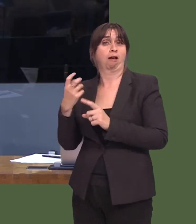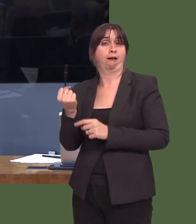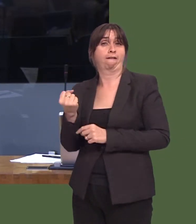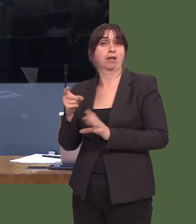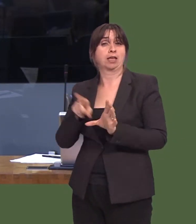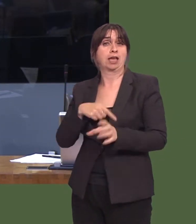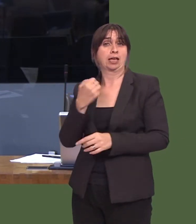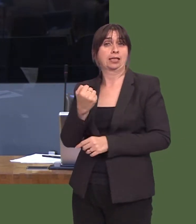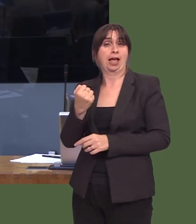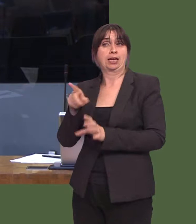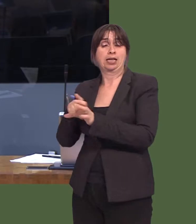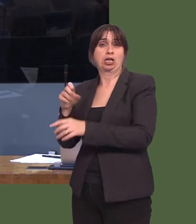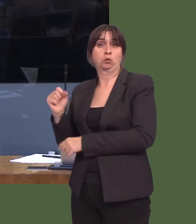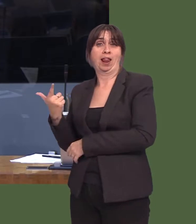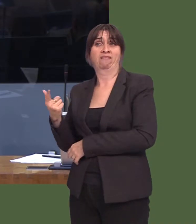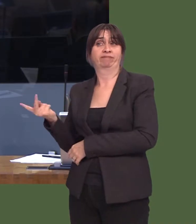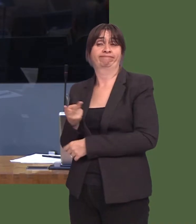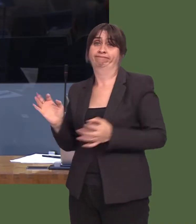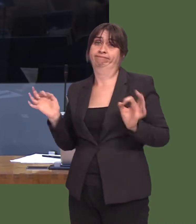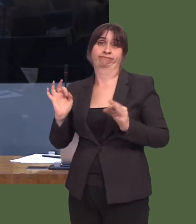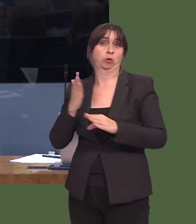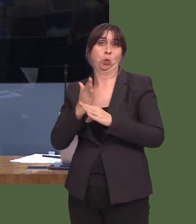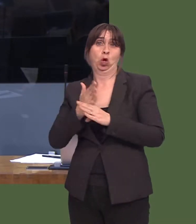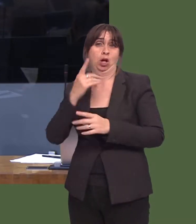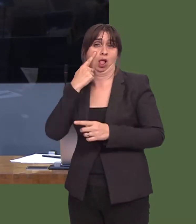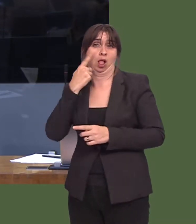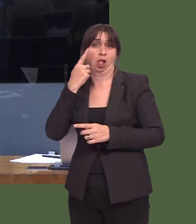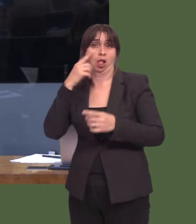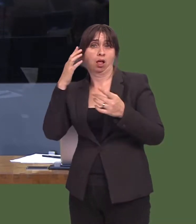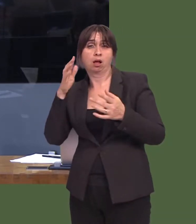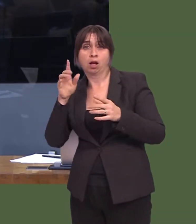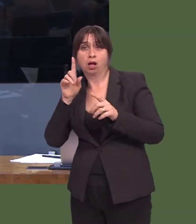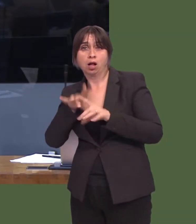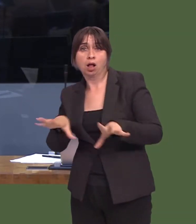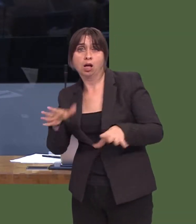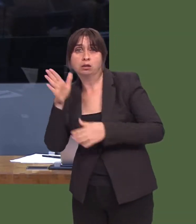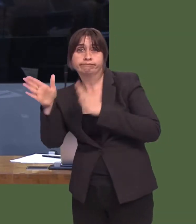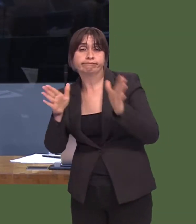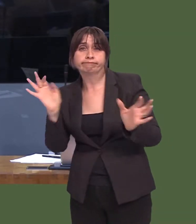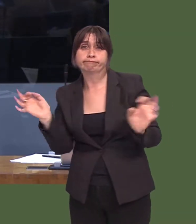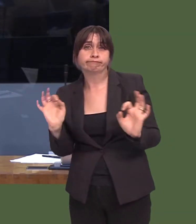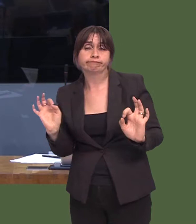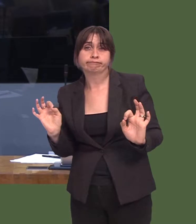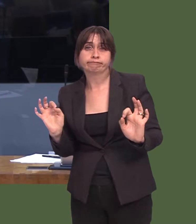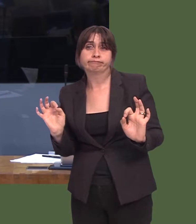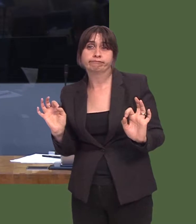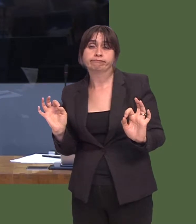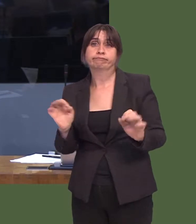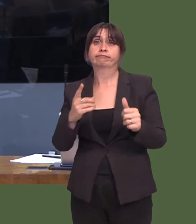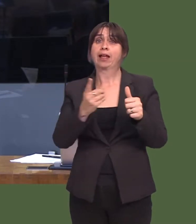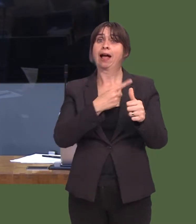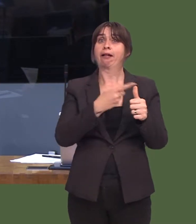Will the First Minister agree with this statement that Anglesey council officials certainly